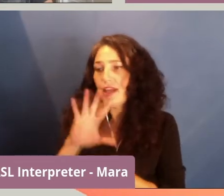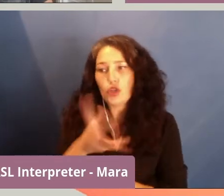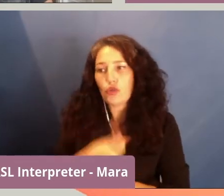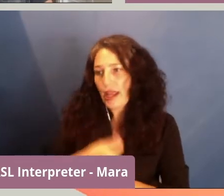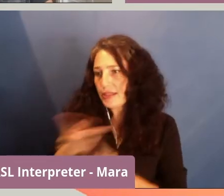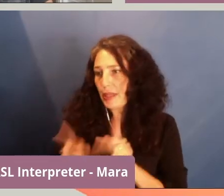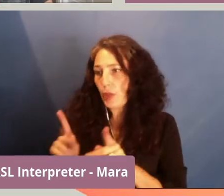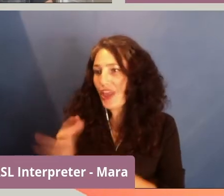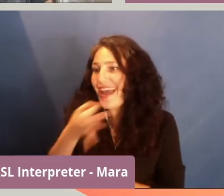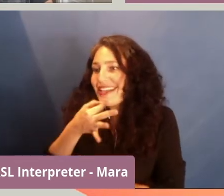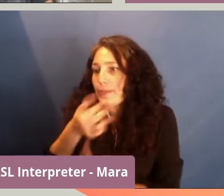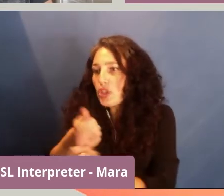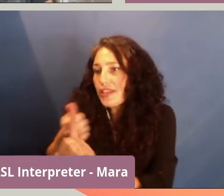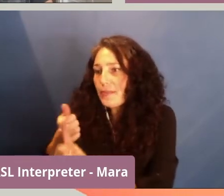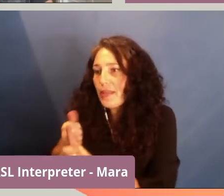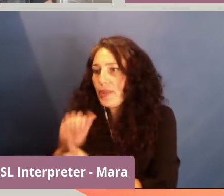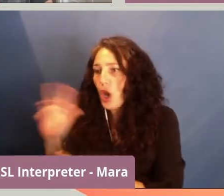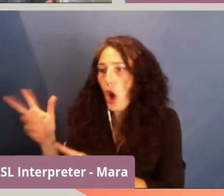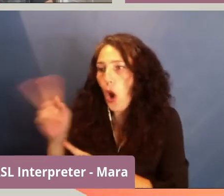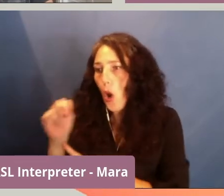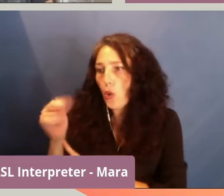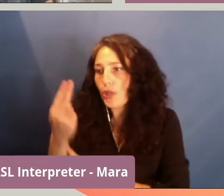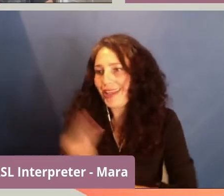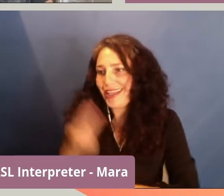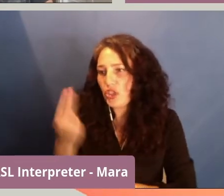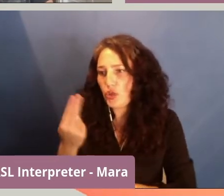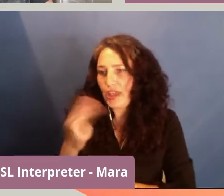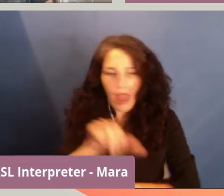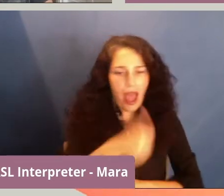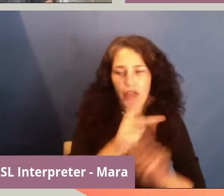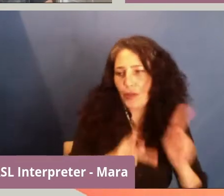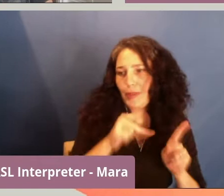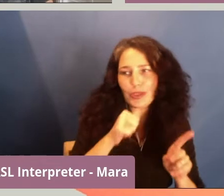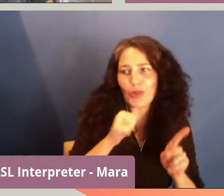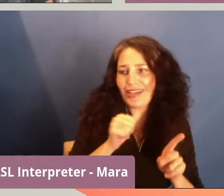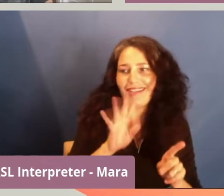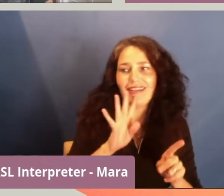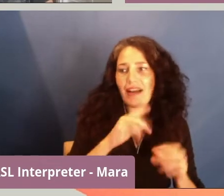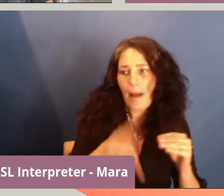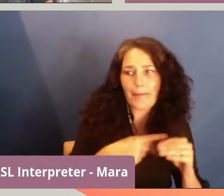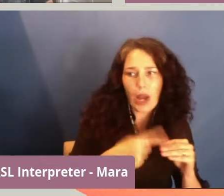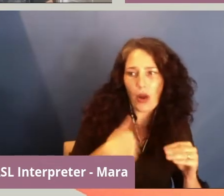and we really don't need anyone talking about us, or for us in terms of our history."